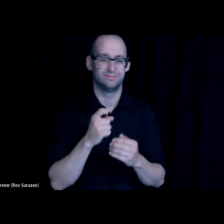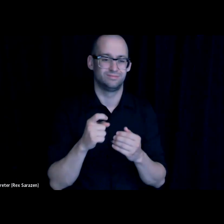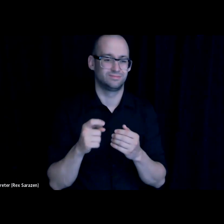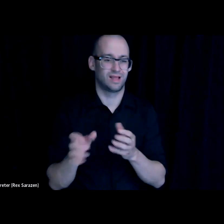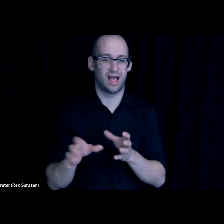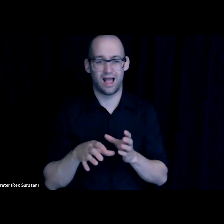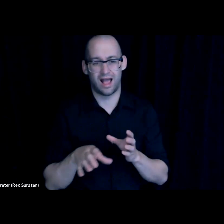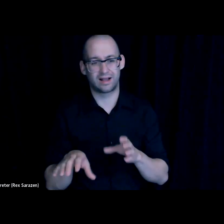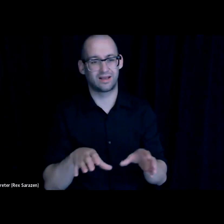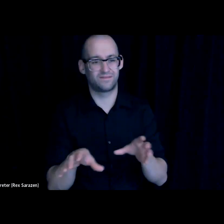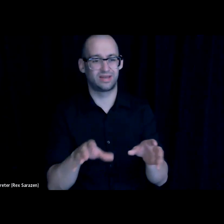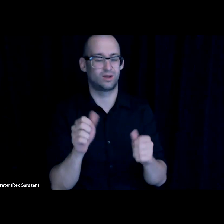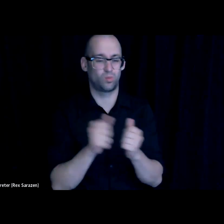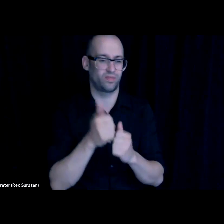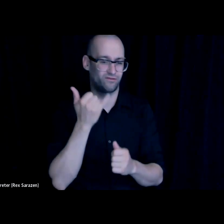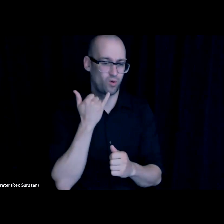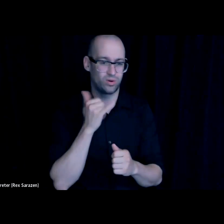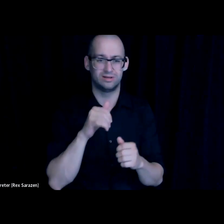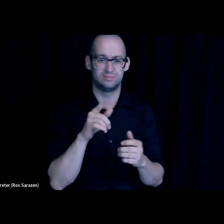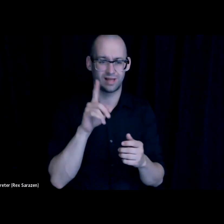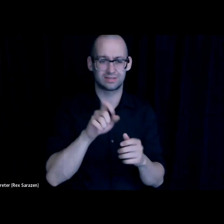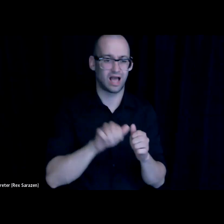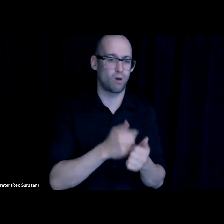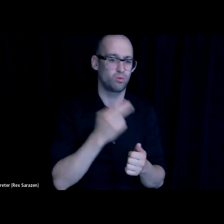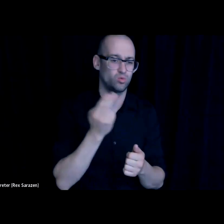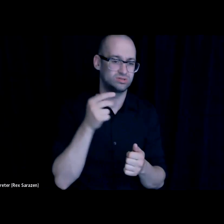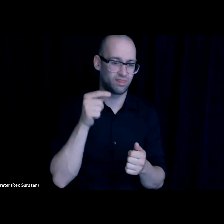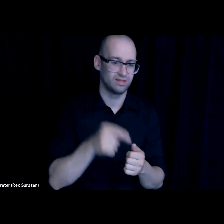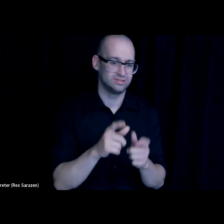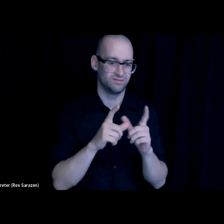that technology or that device, and continuously learn with it and make it a part of your daily